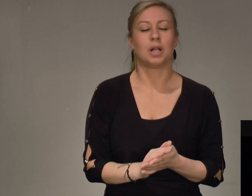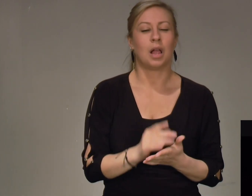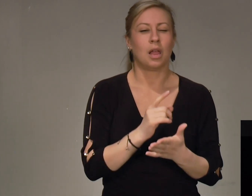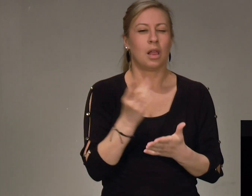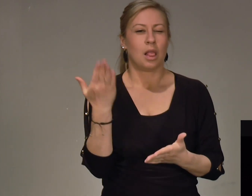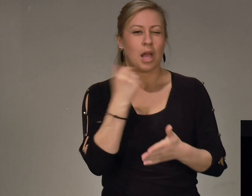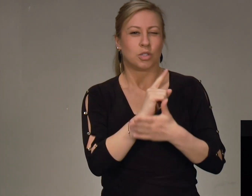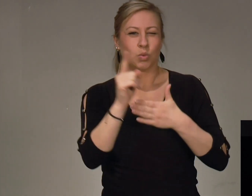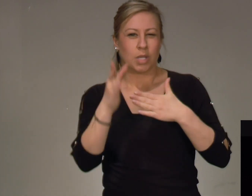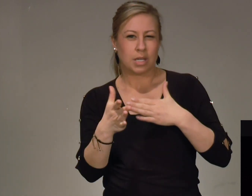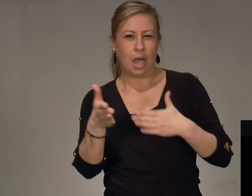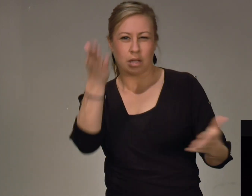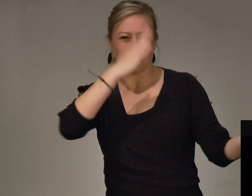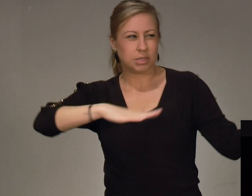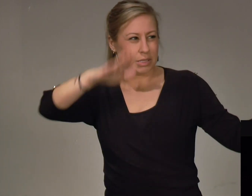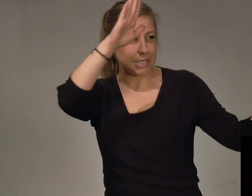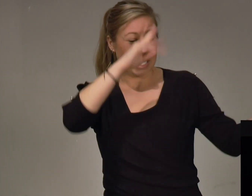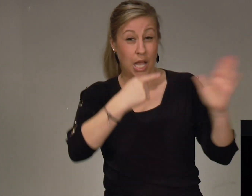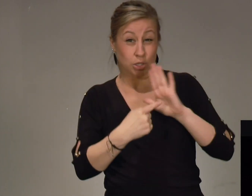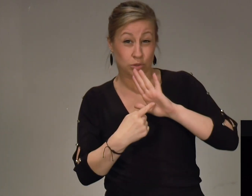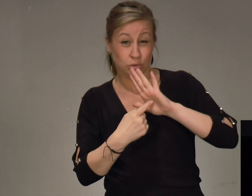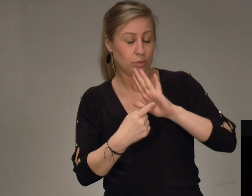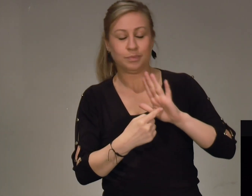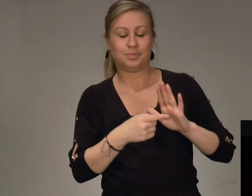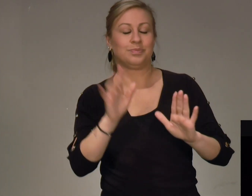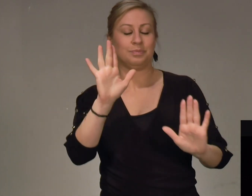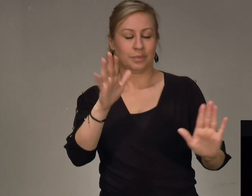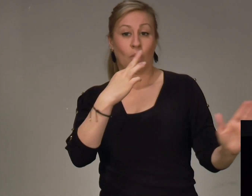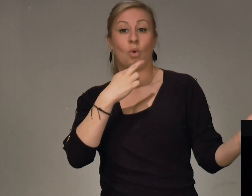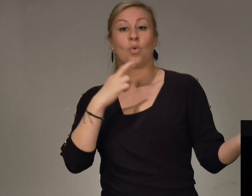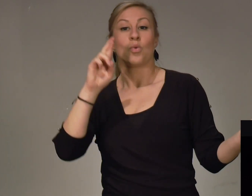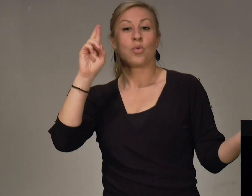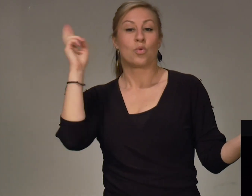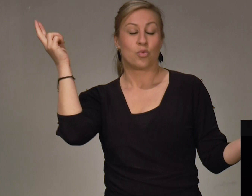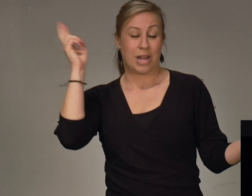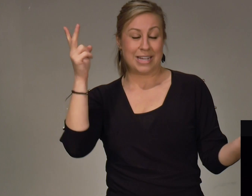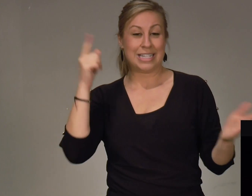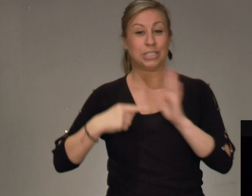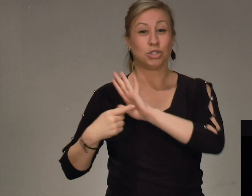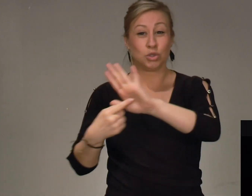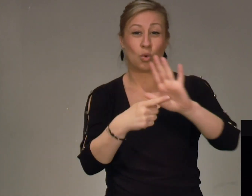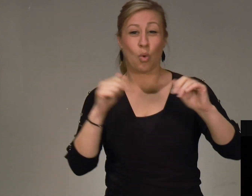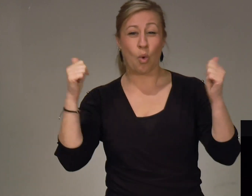was laid out on the tables in the foyer. And the church was able to feed over 40